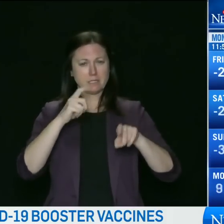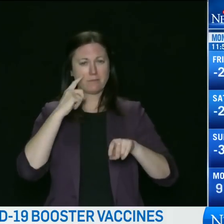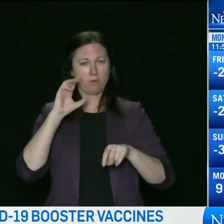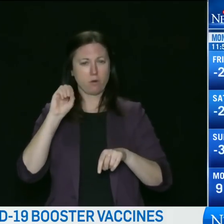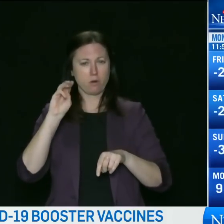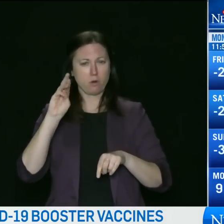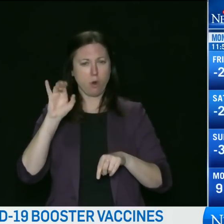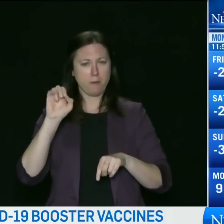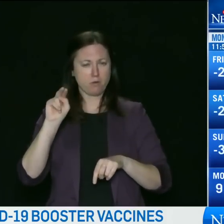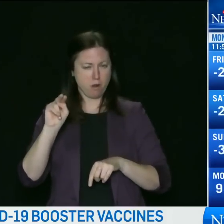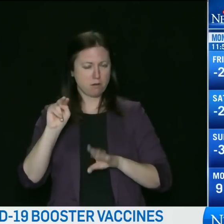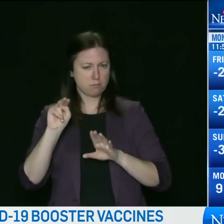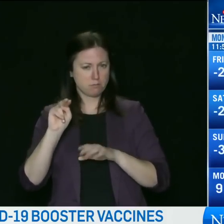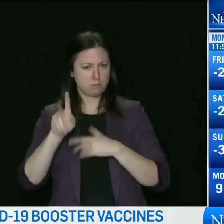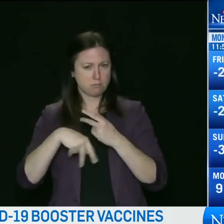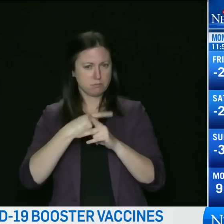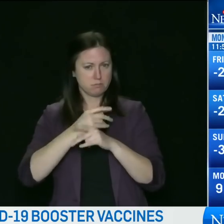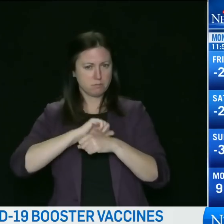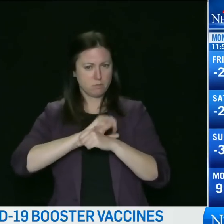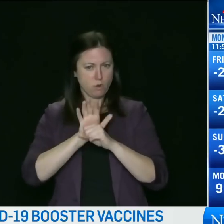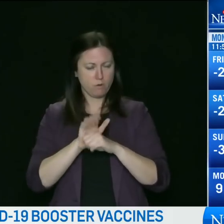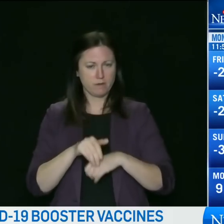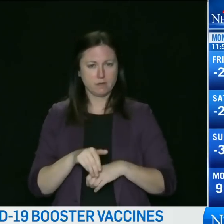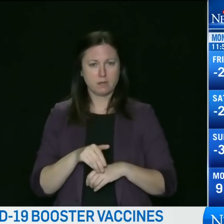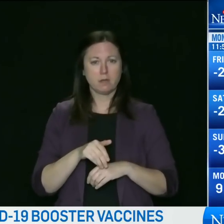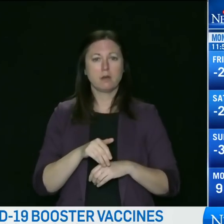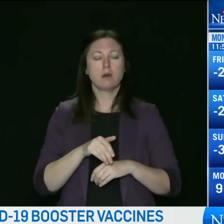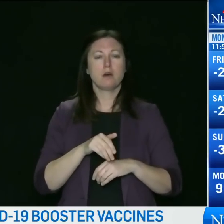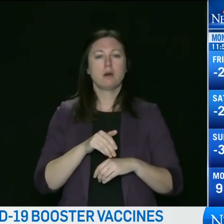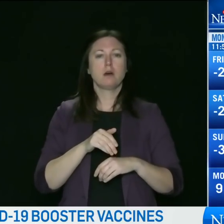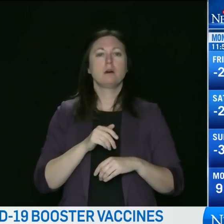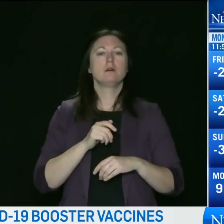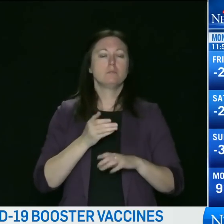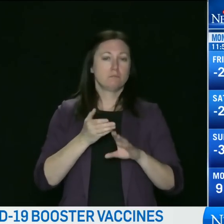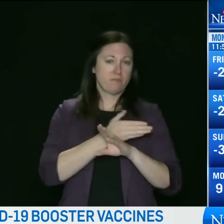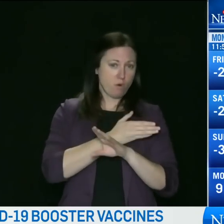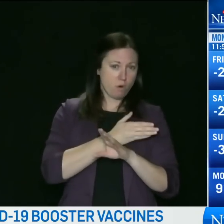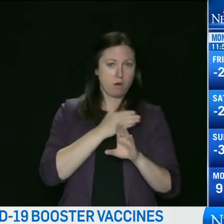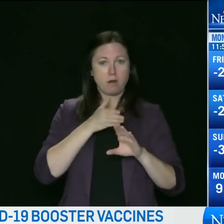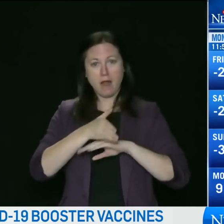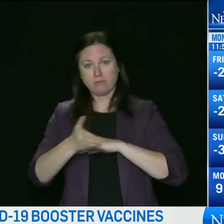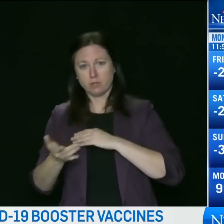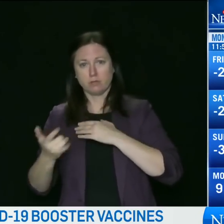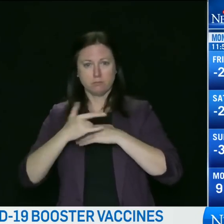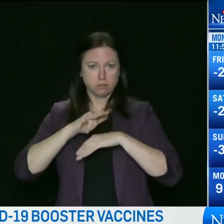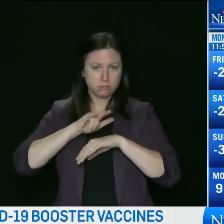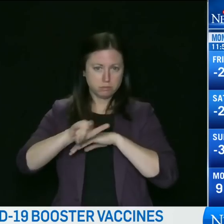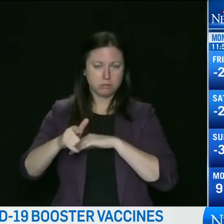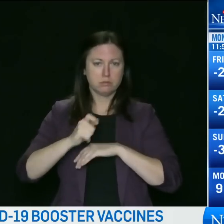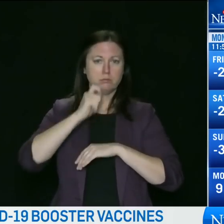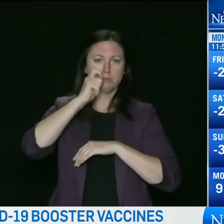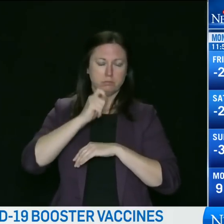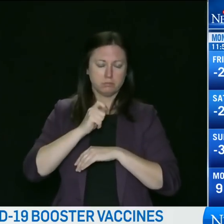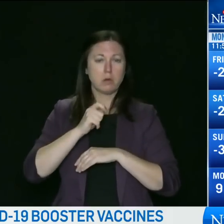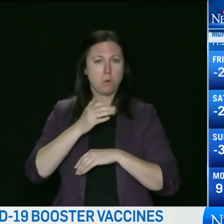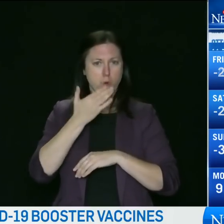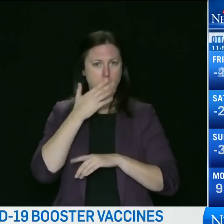TAM, A LITTLE BIT OFF TOPIC ON BORDER SCREENING FOR THE OMICRON VARIANT.